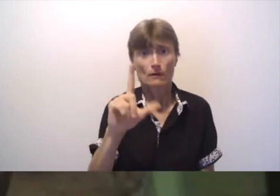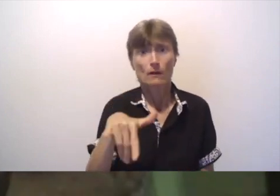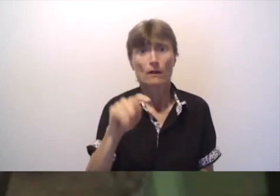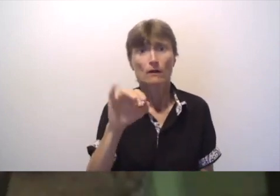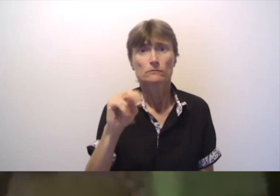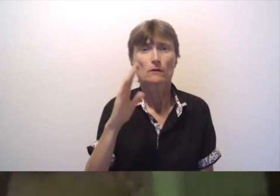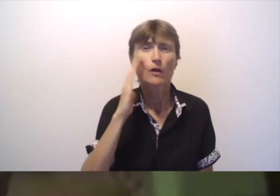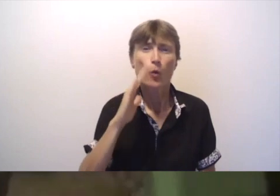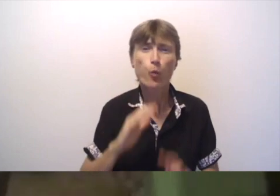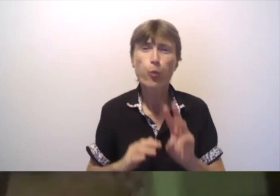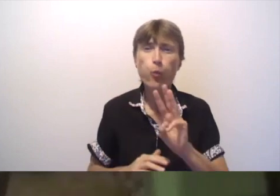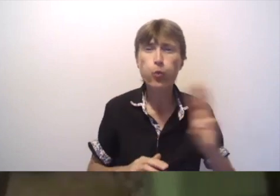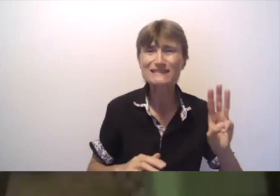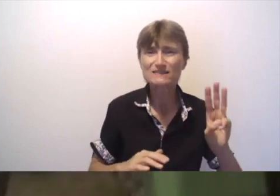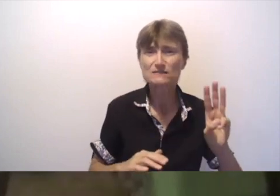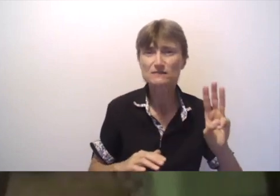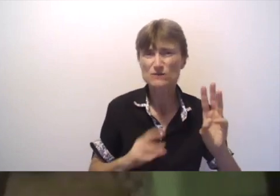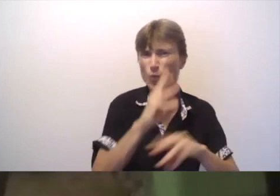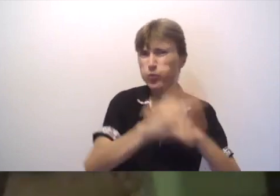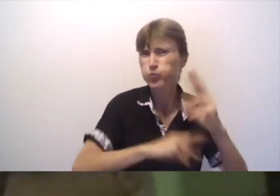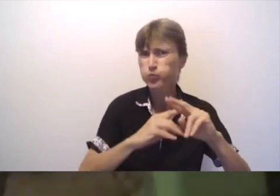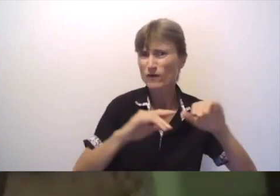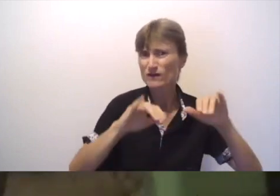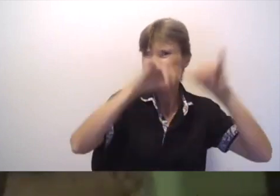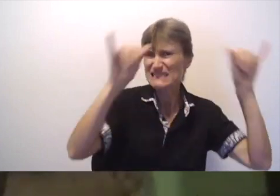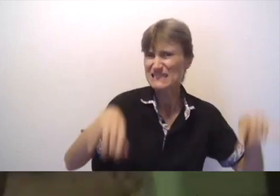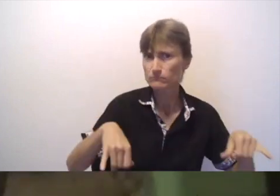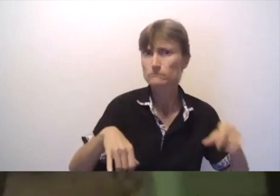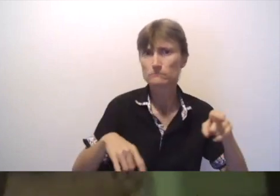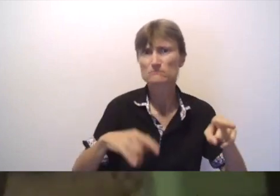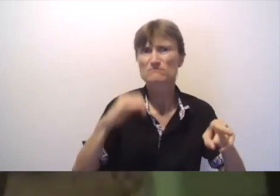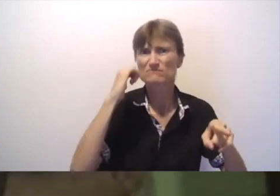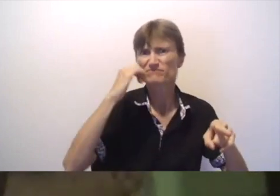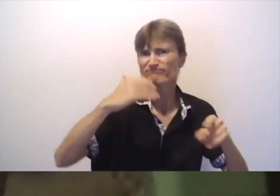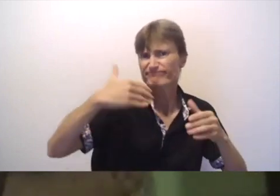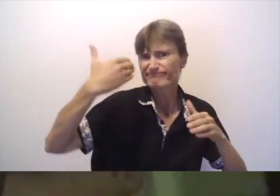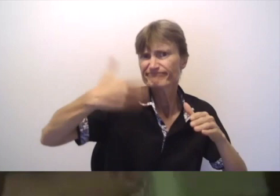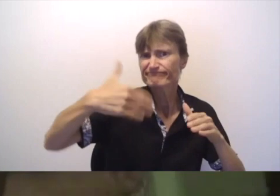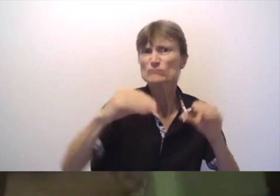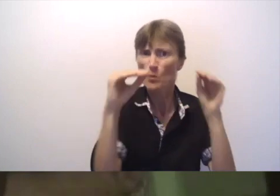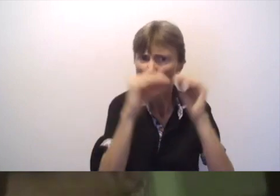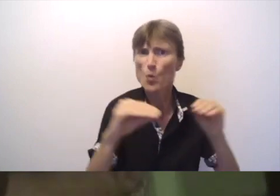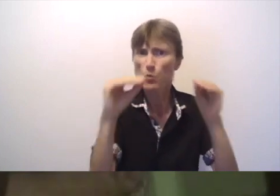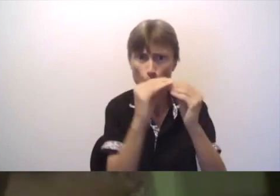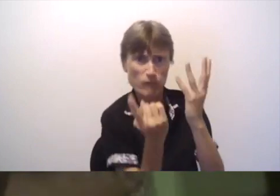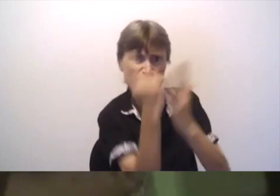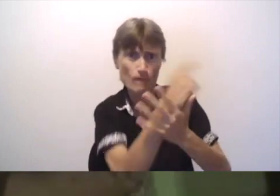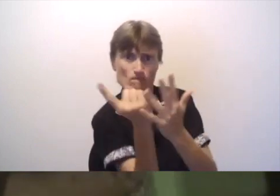systems are being deconstructed more and more every day it needs to happen a lot more because